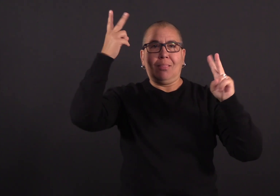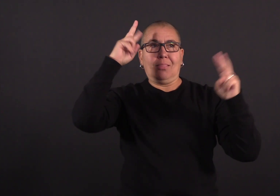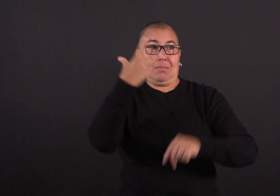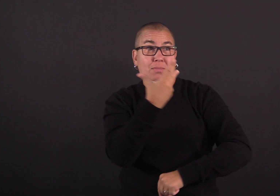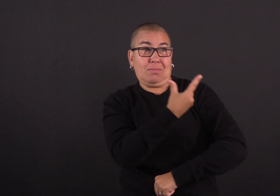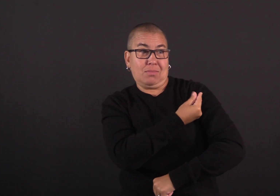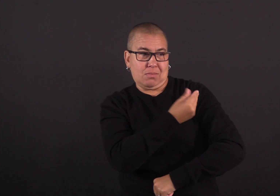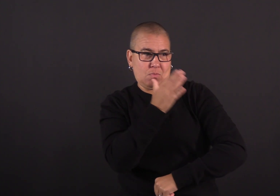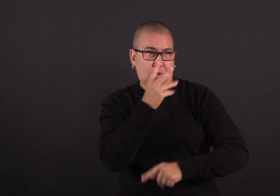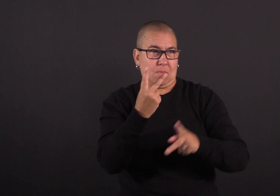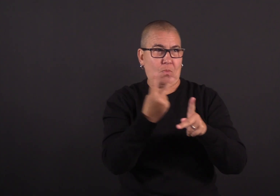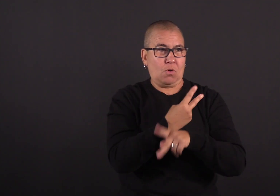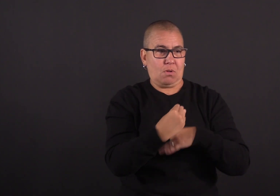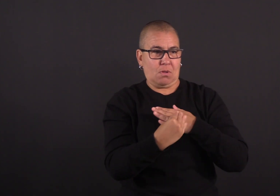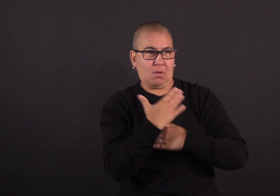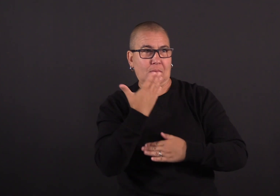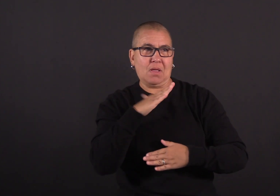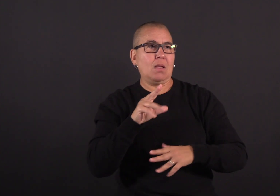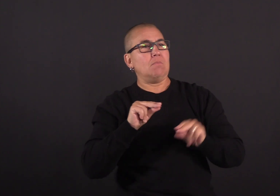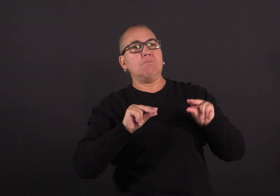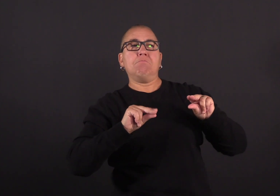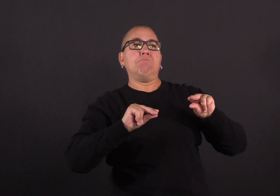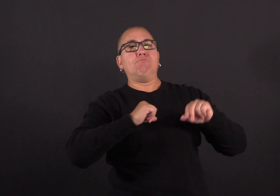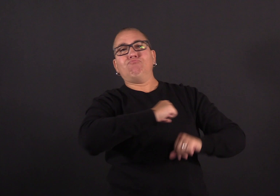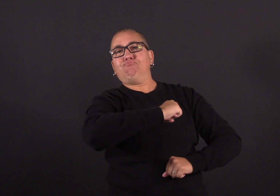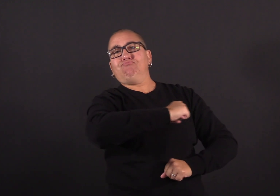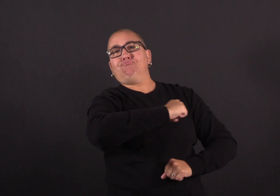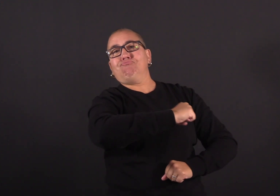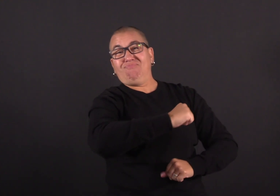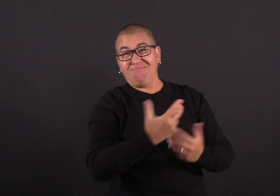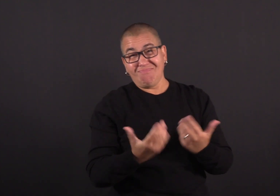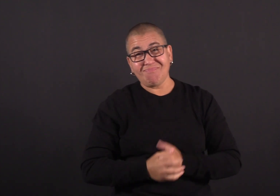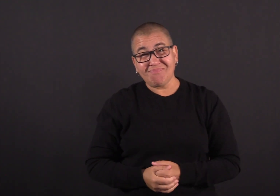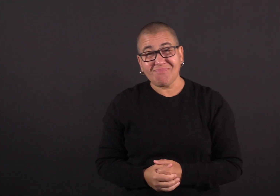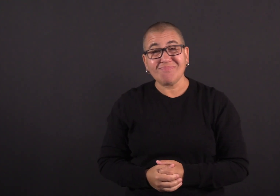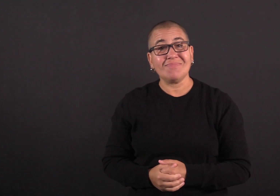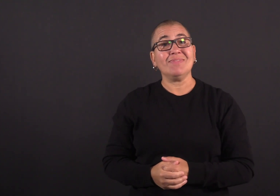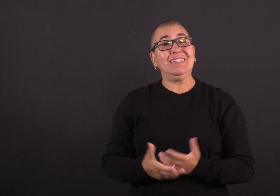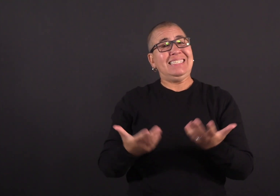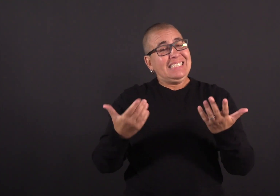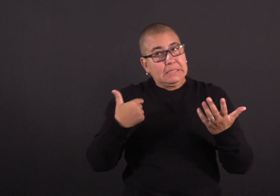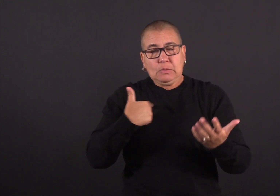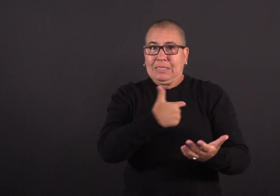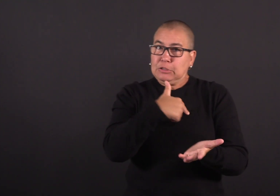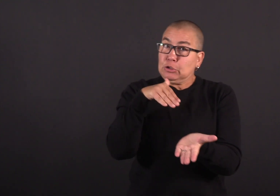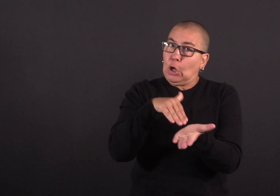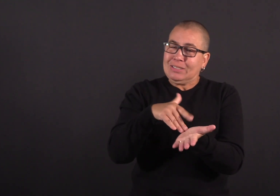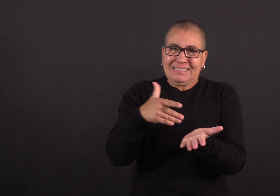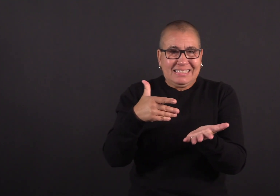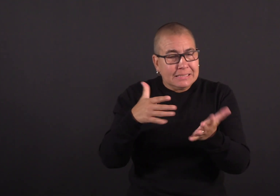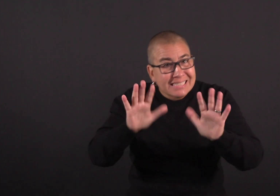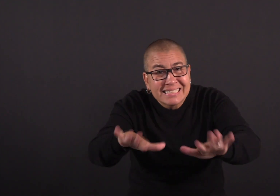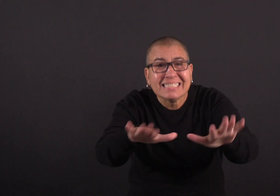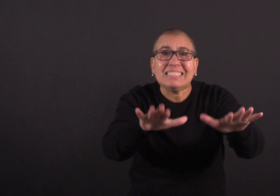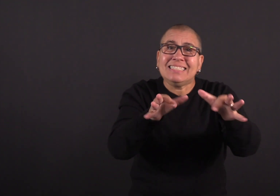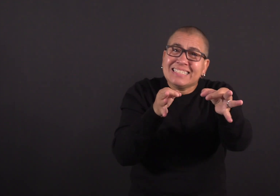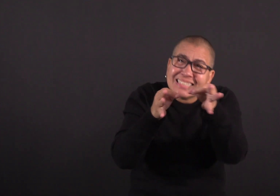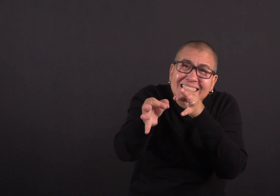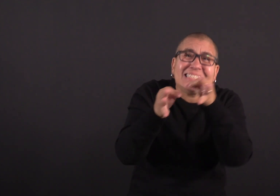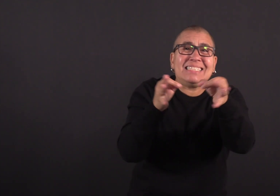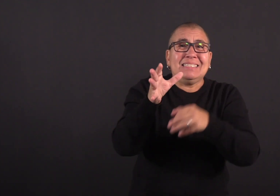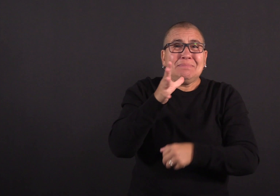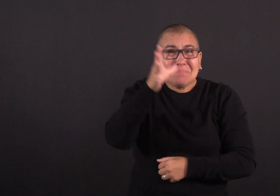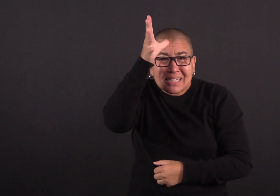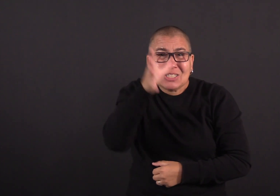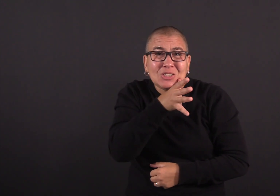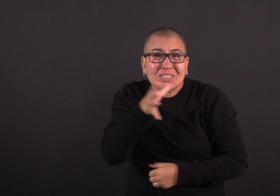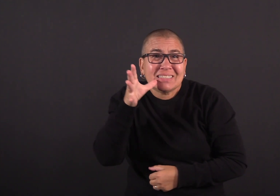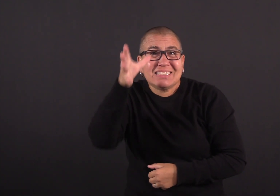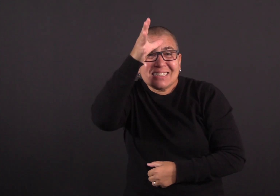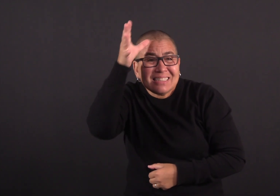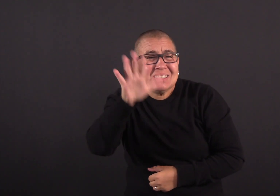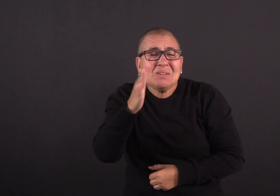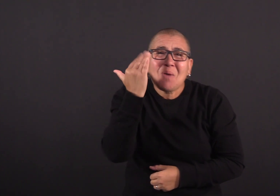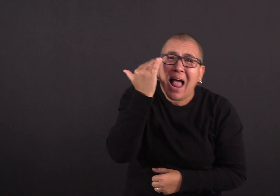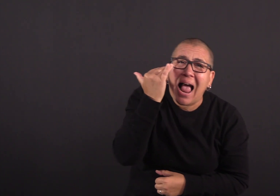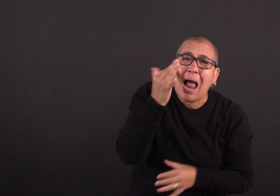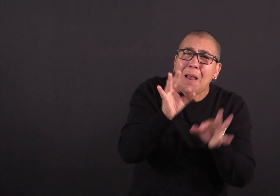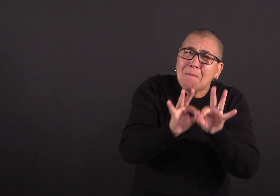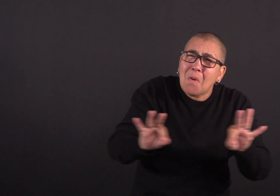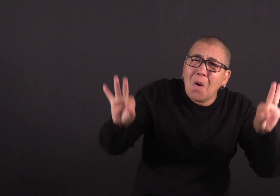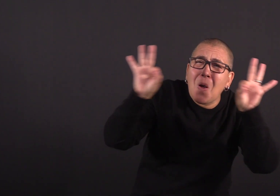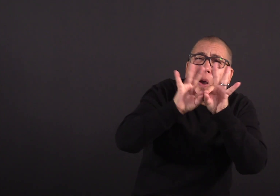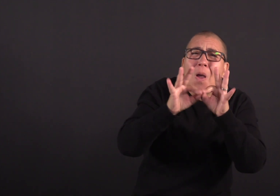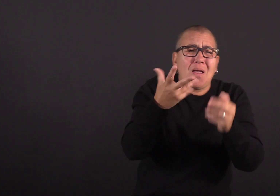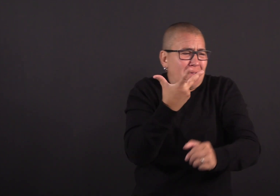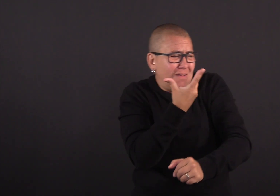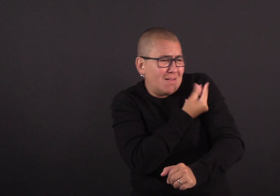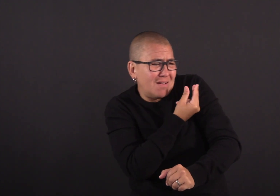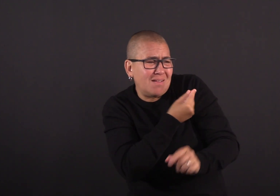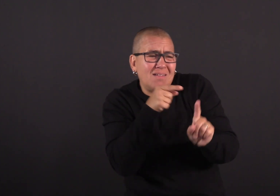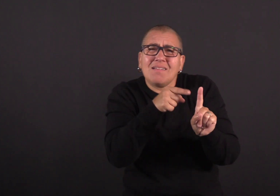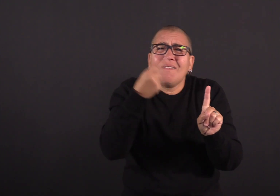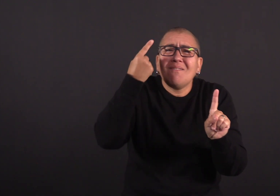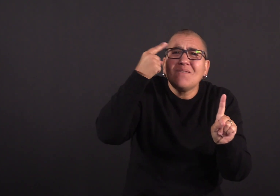declined since 2019 in Minnesota and across the nation. Singh said that is